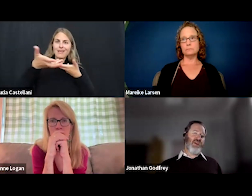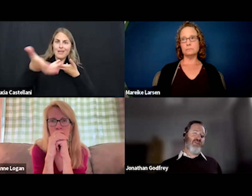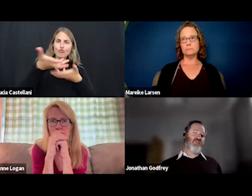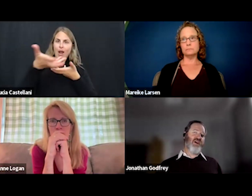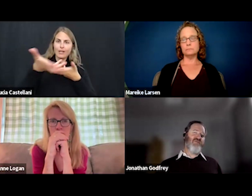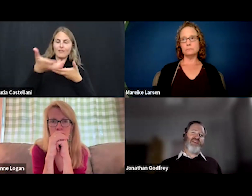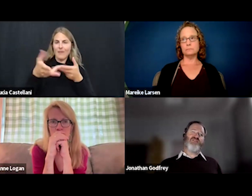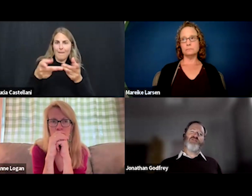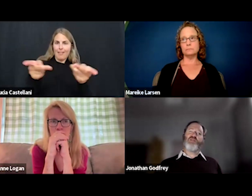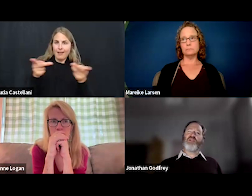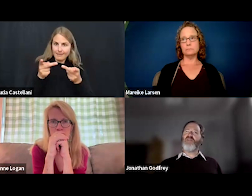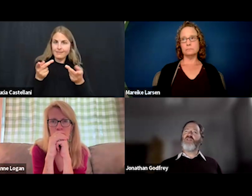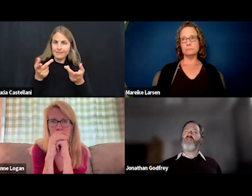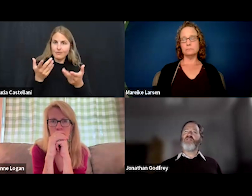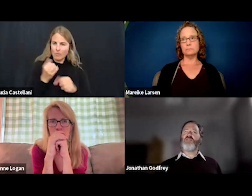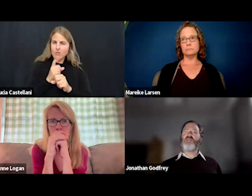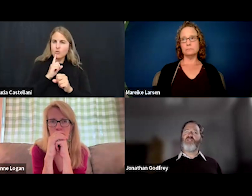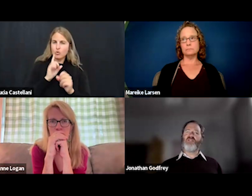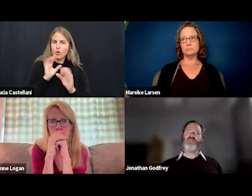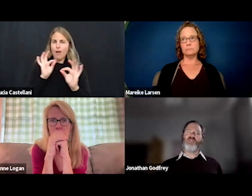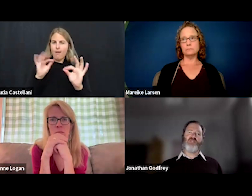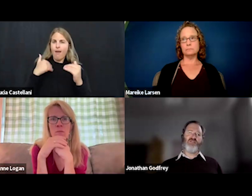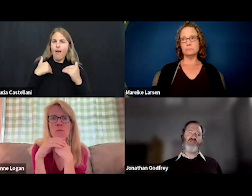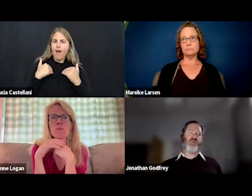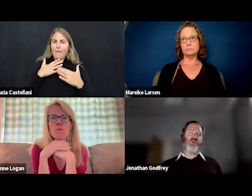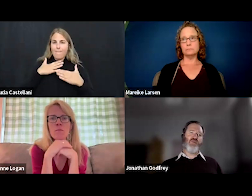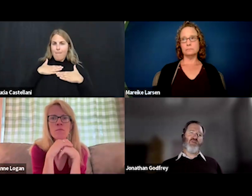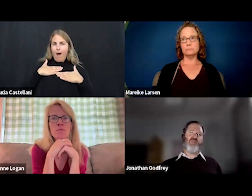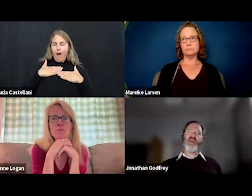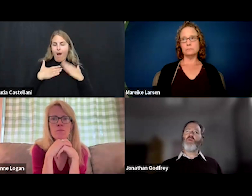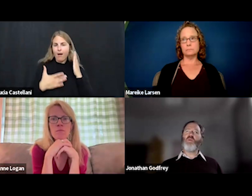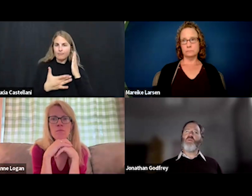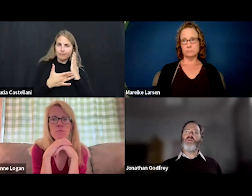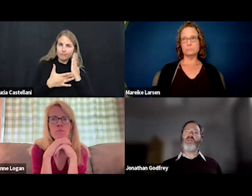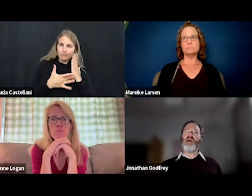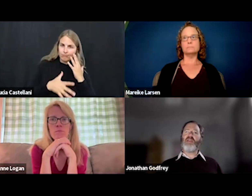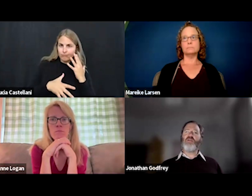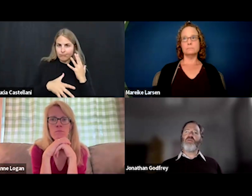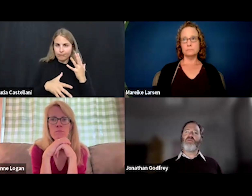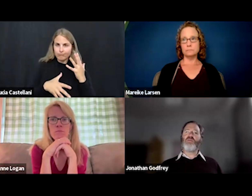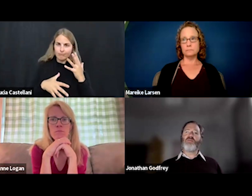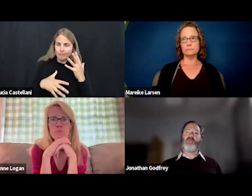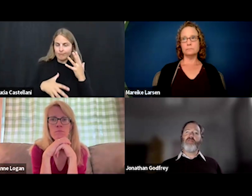So I've made sure that I've got the solutions to work with people like you.